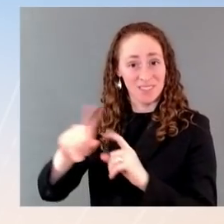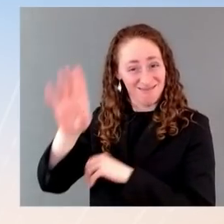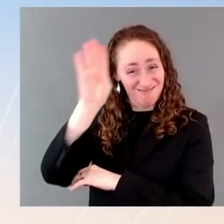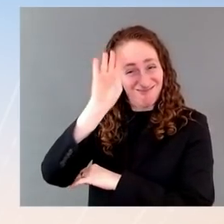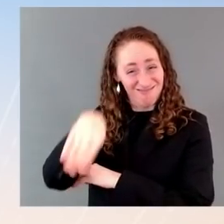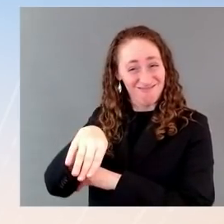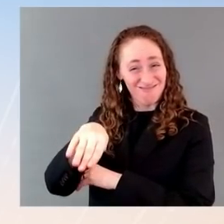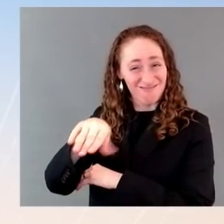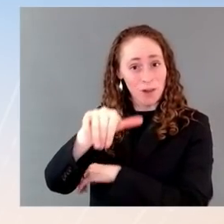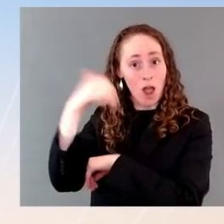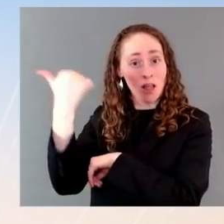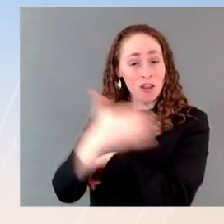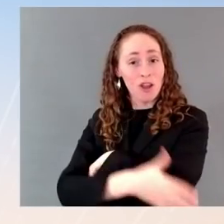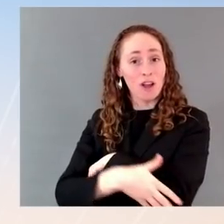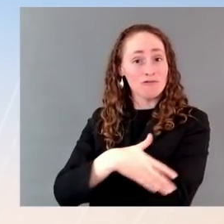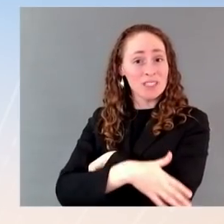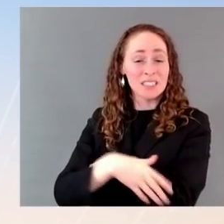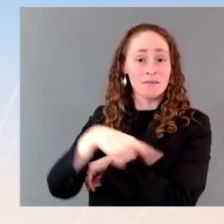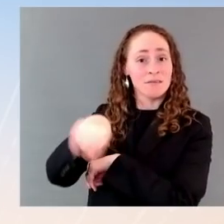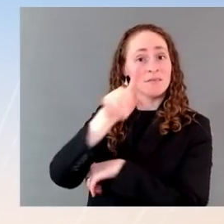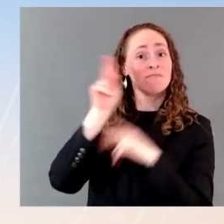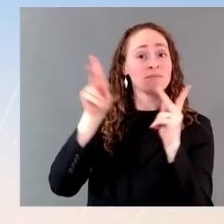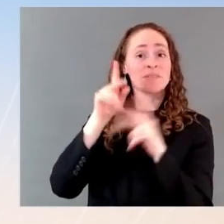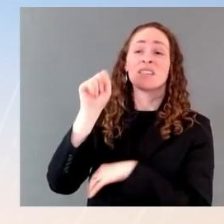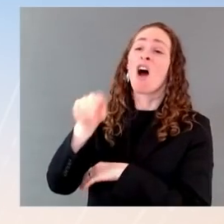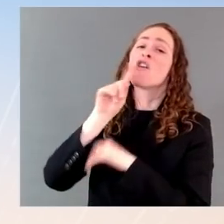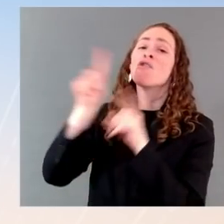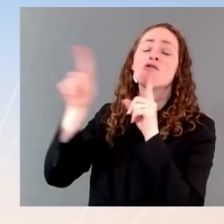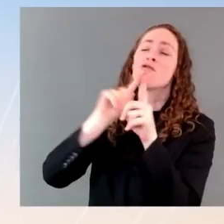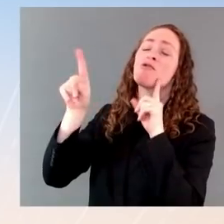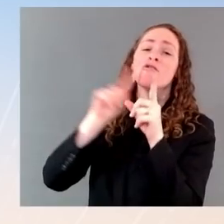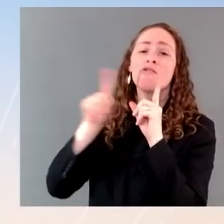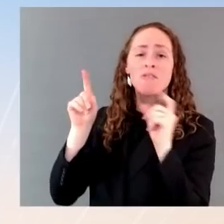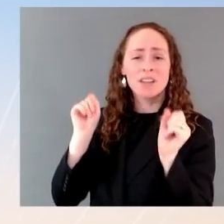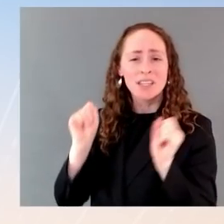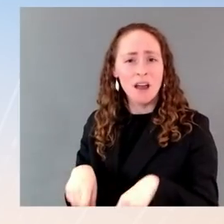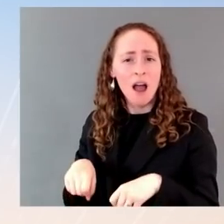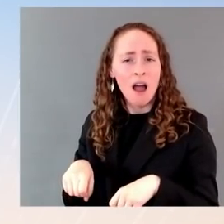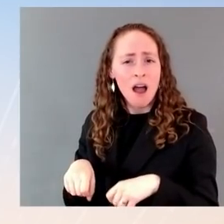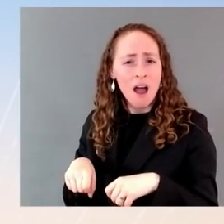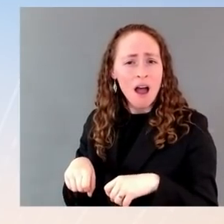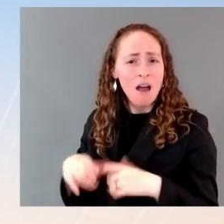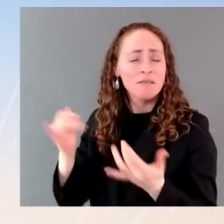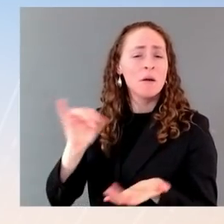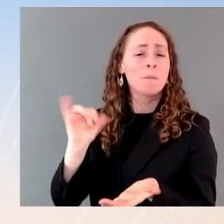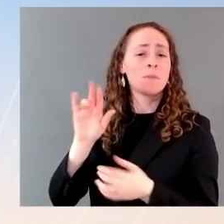Is the White House's position on this simply a cost analysis or are there other reasons why the administration